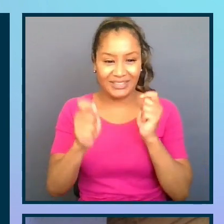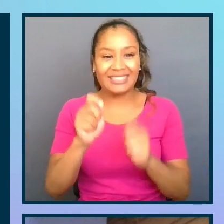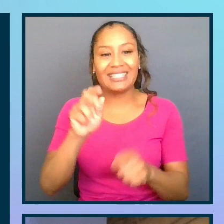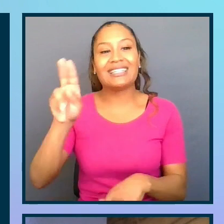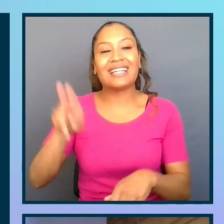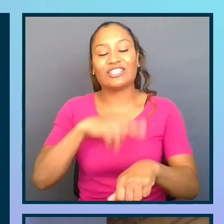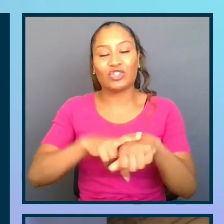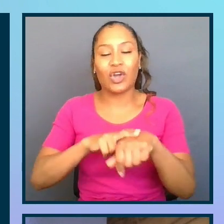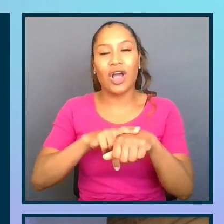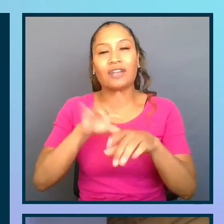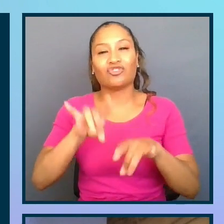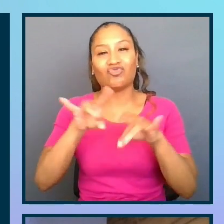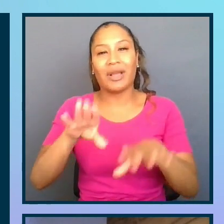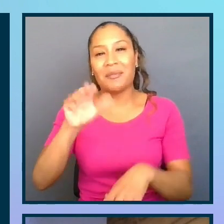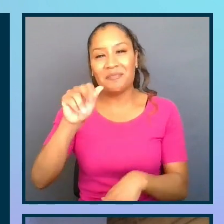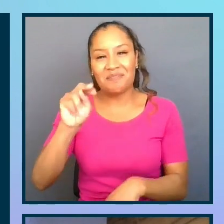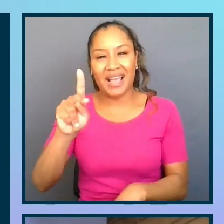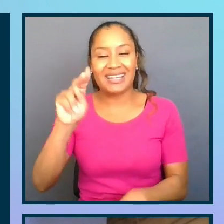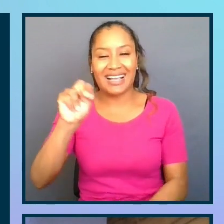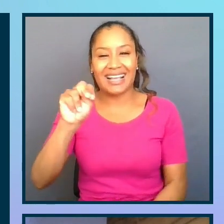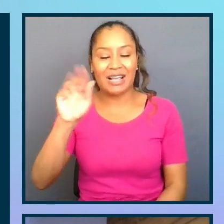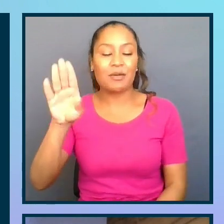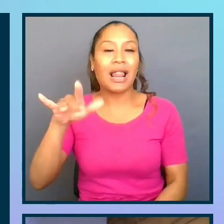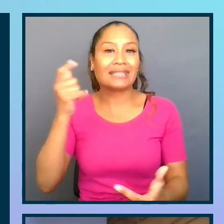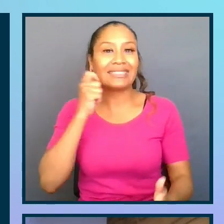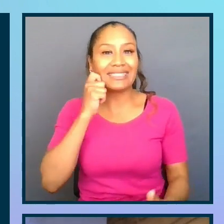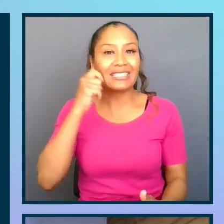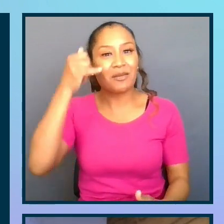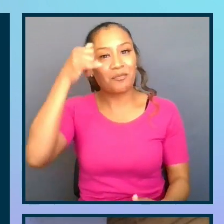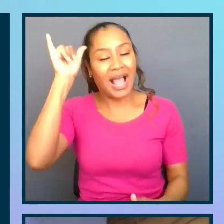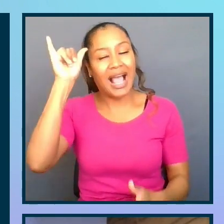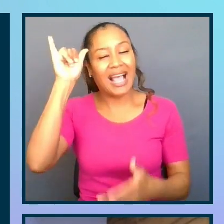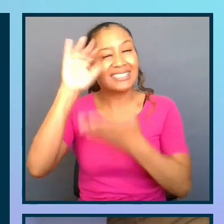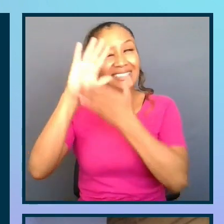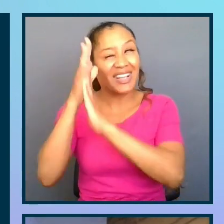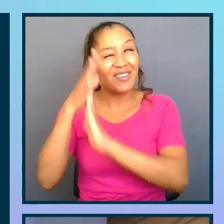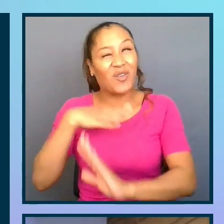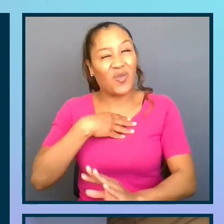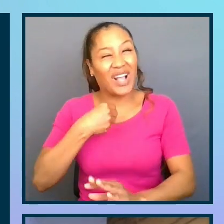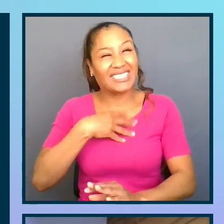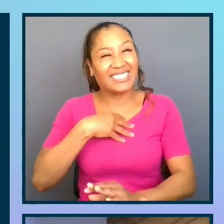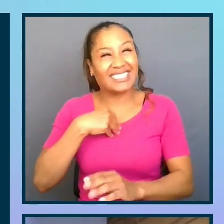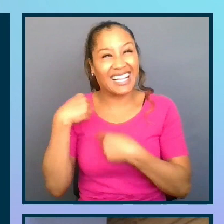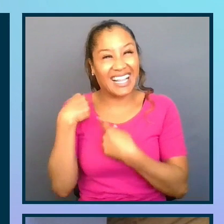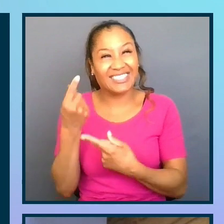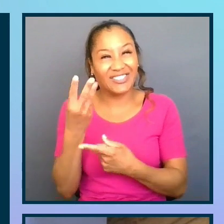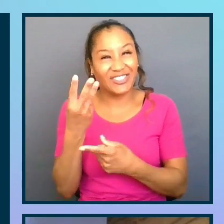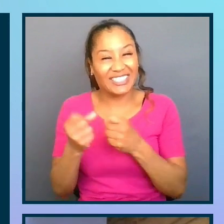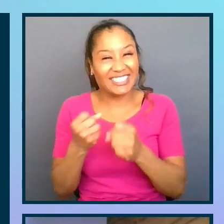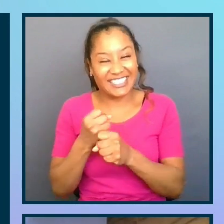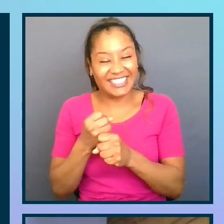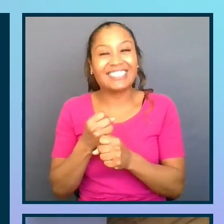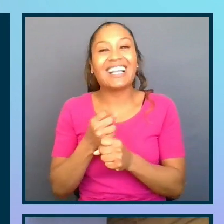pale skin, blonde hair, starting to turn white, unfortunately, over the last couple of years and a slight difference from the little profile pic